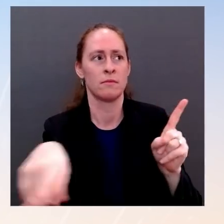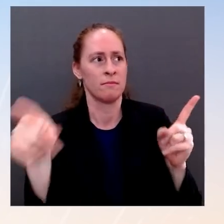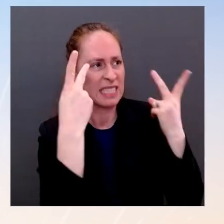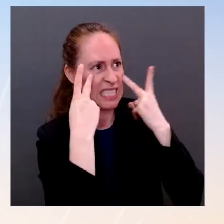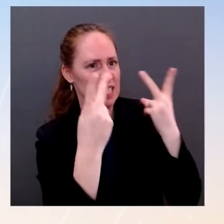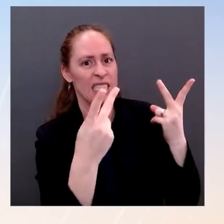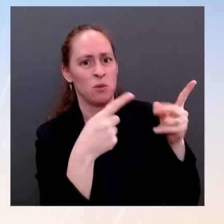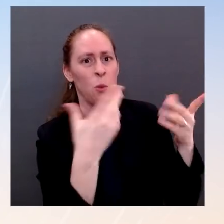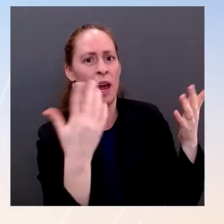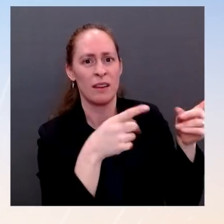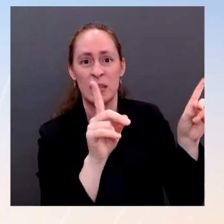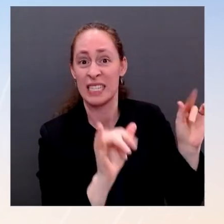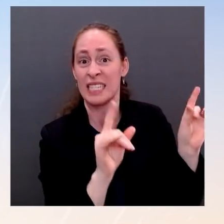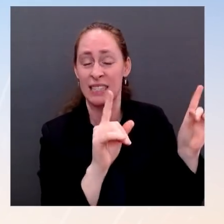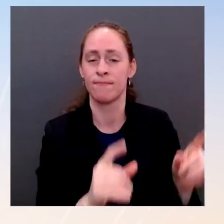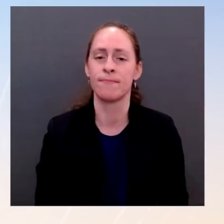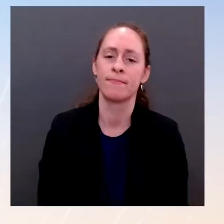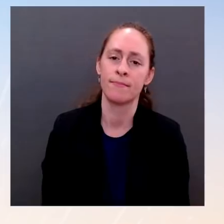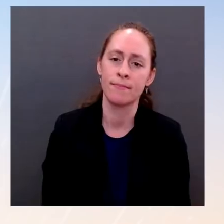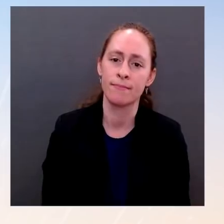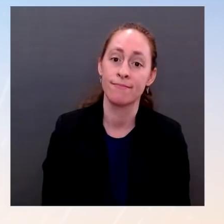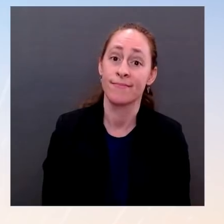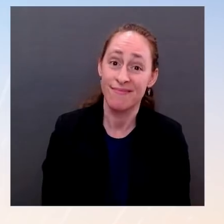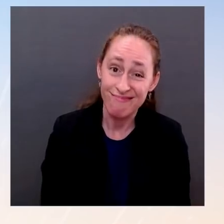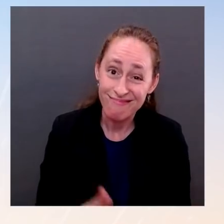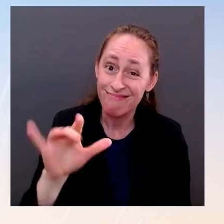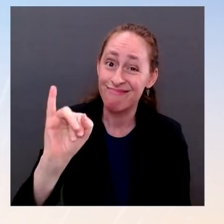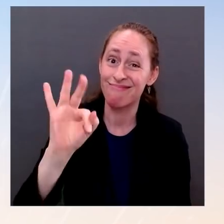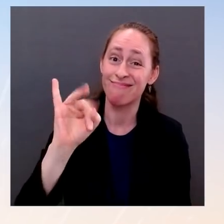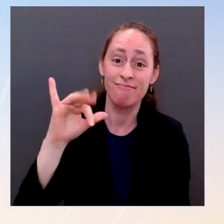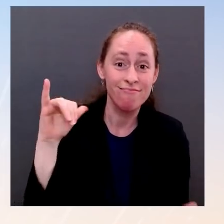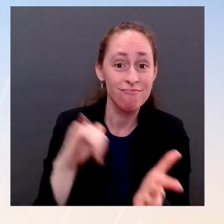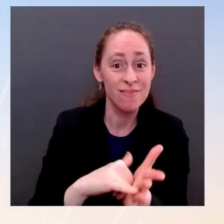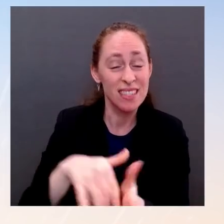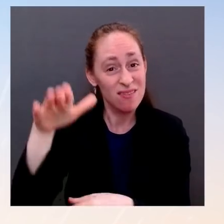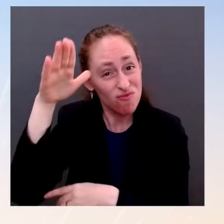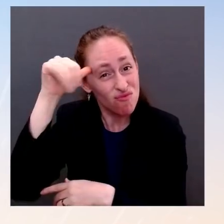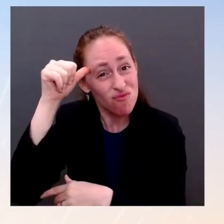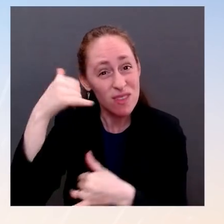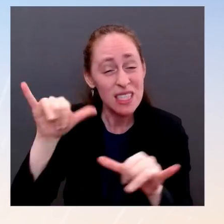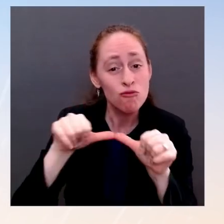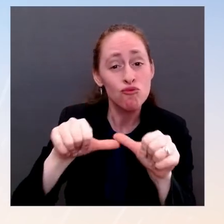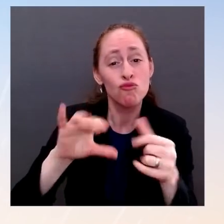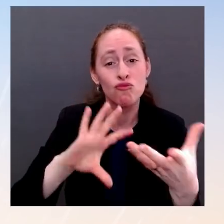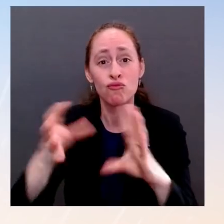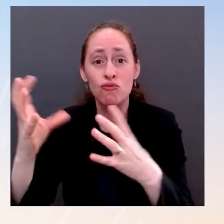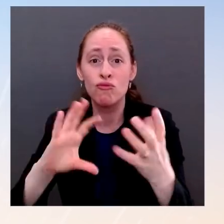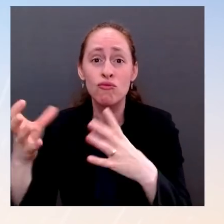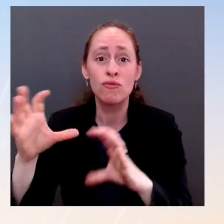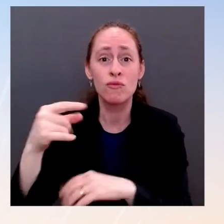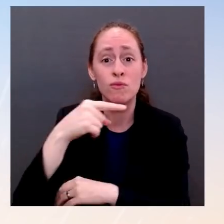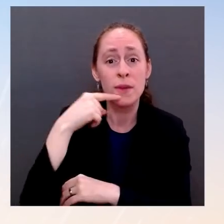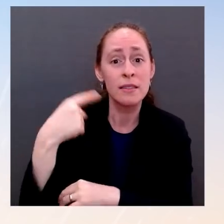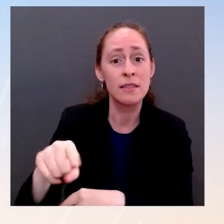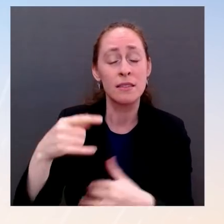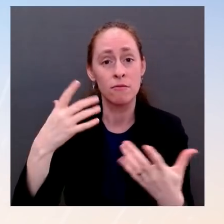like disruptive cyberattacks against our companies or critical infrastructure, we are prepared to respond. Thank you.